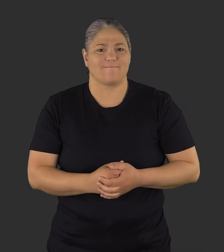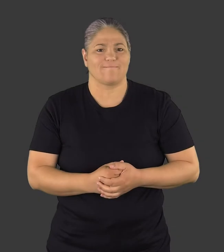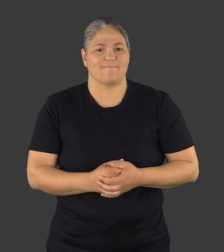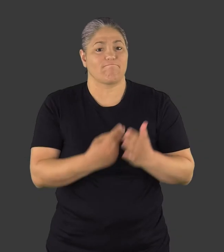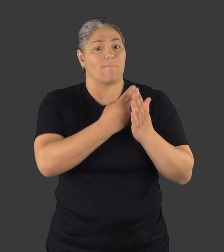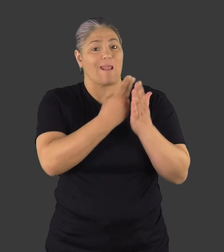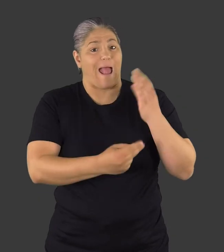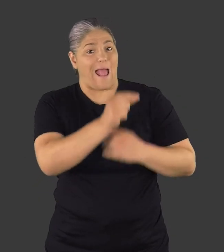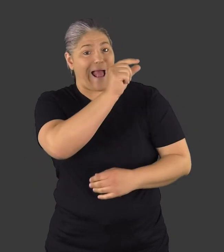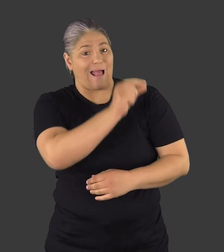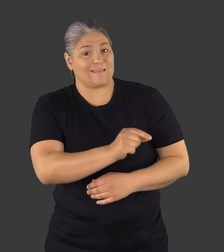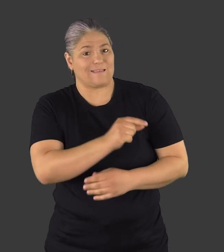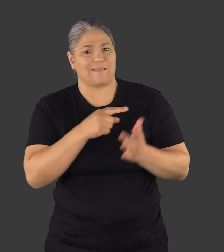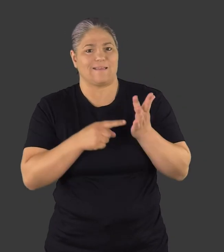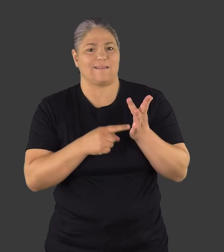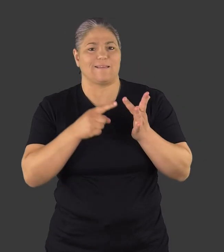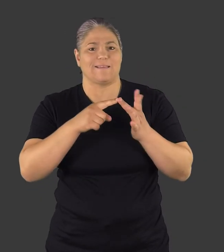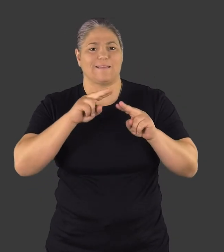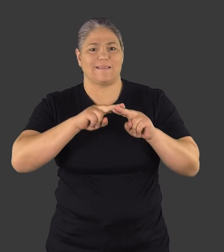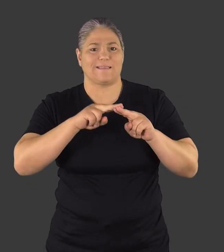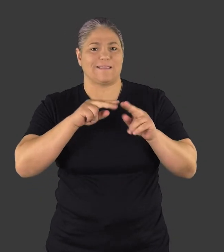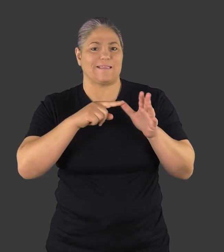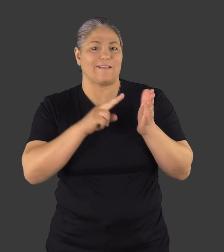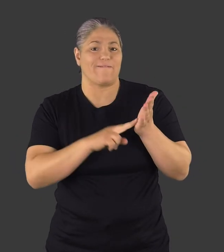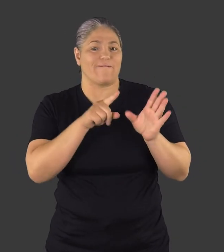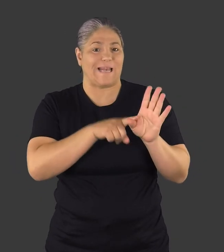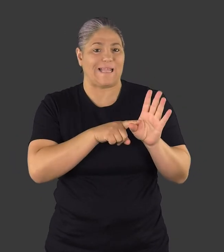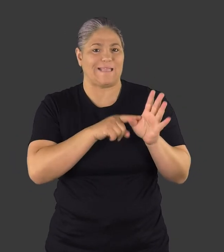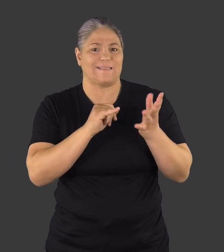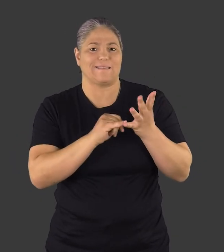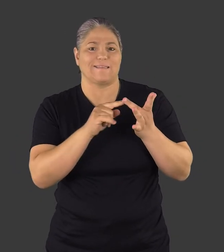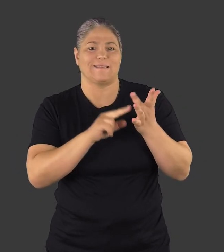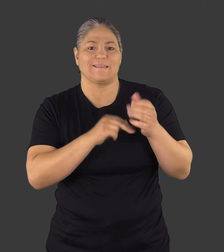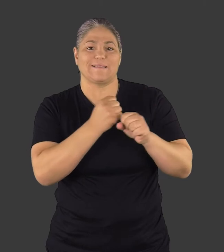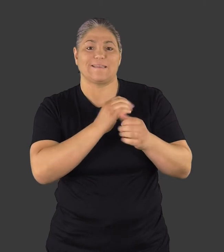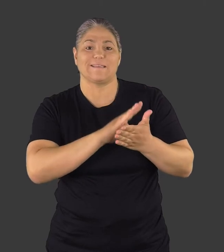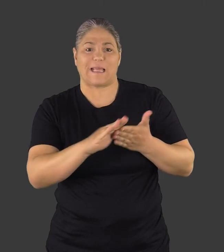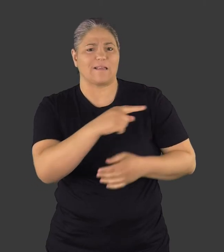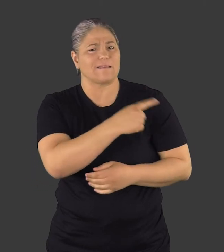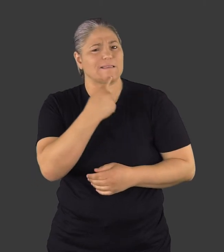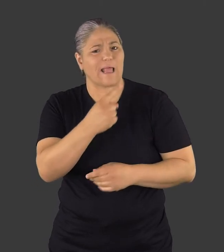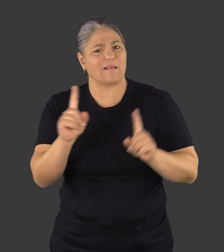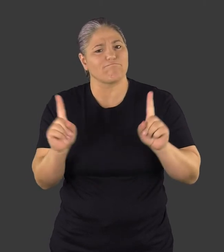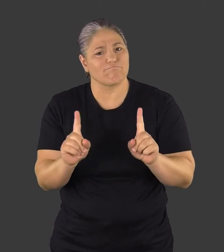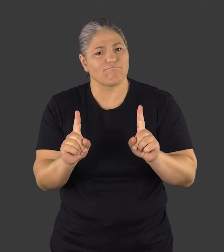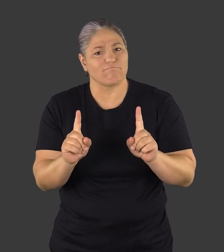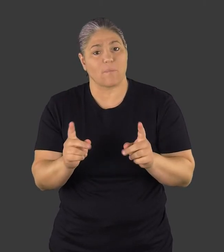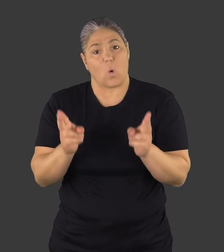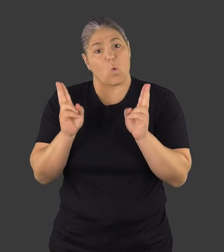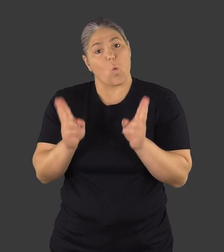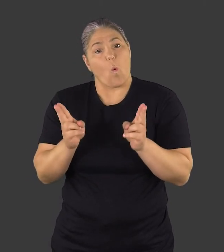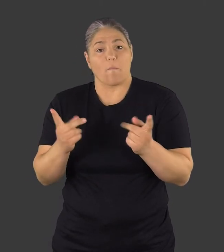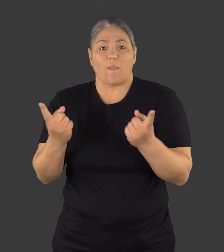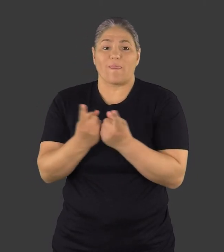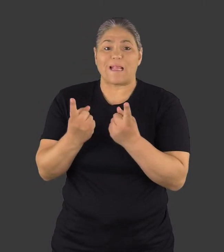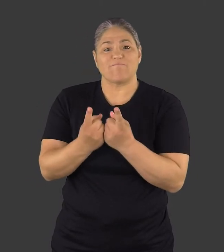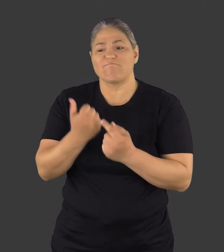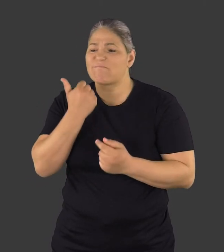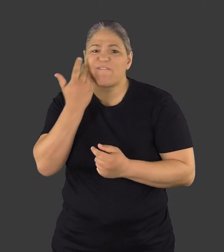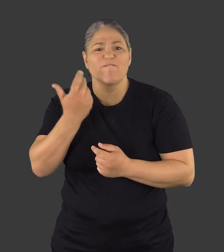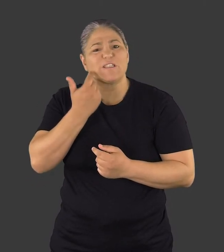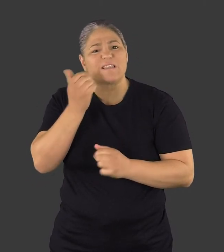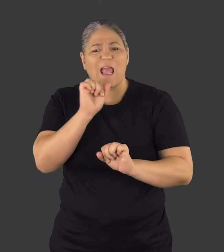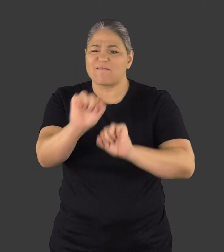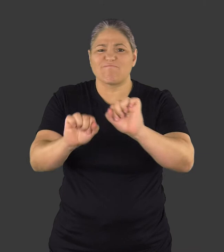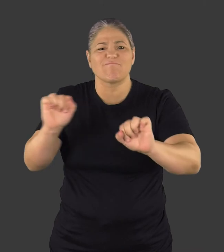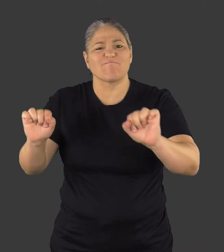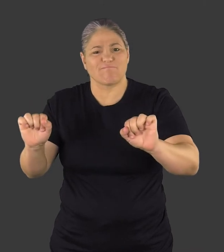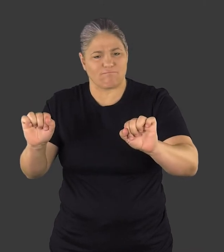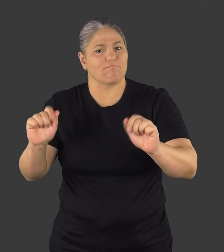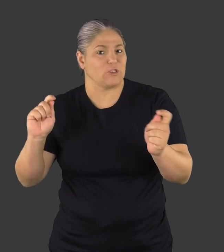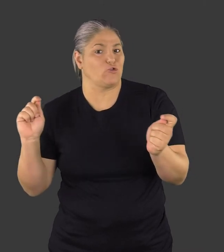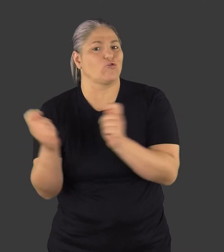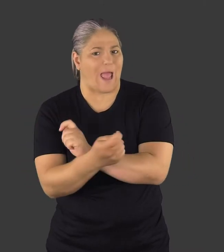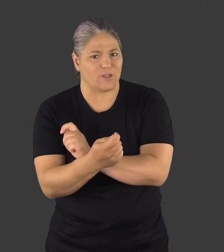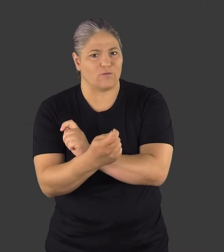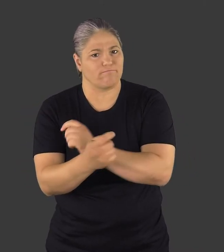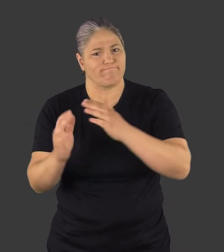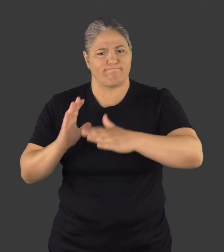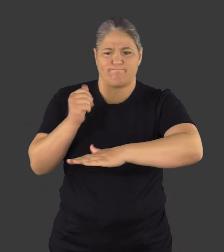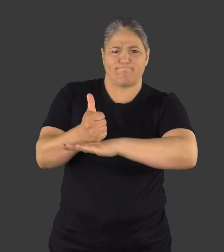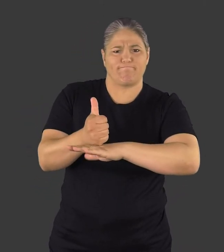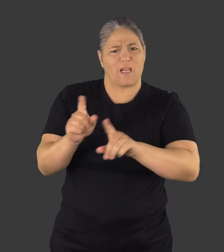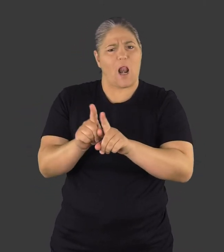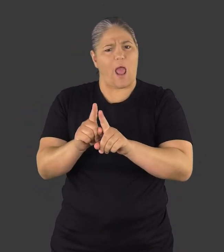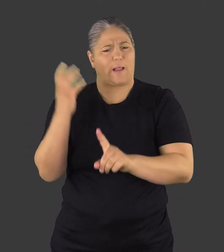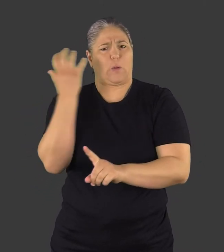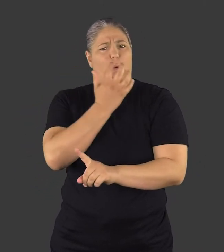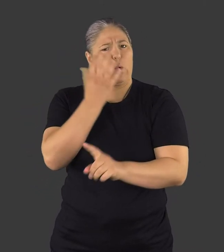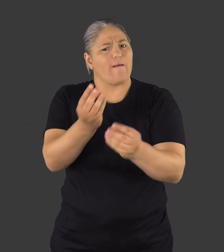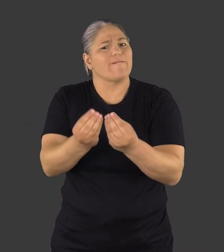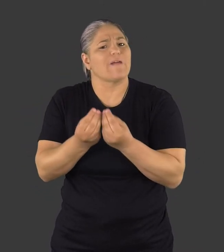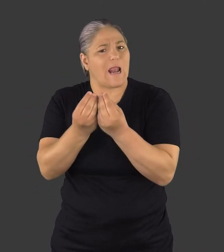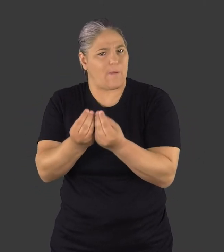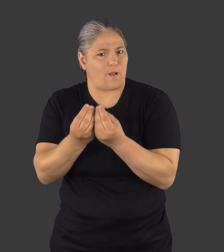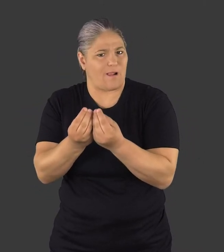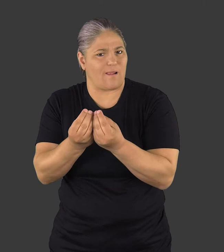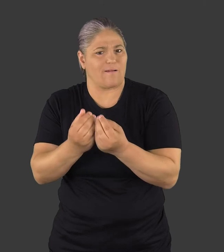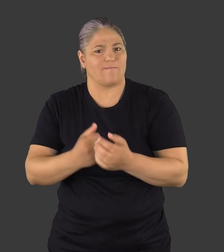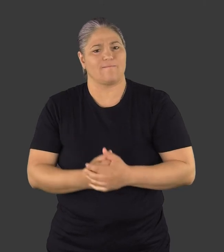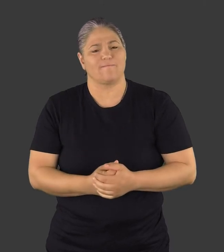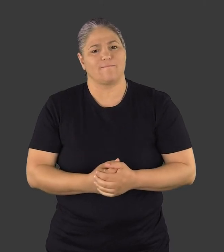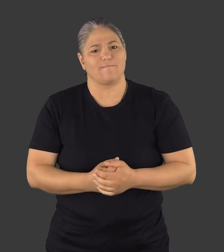The artist, Tiffany Singh, says she is ‘bringing things out of the everyday and positioning them as something that’s very sacred’.